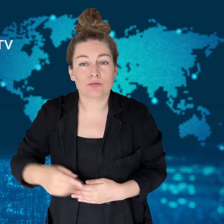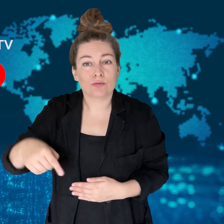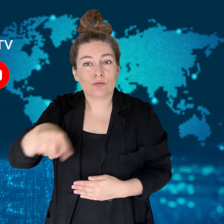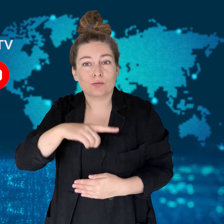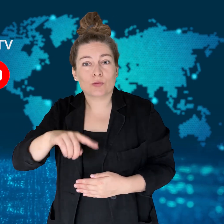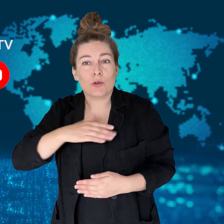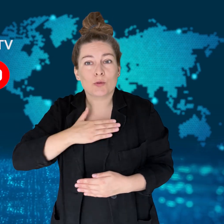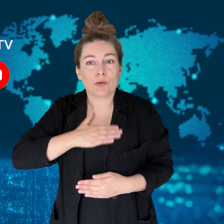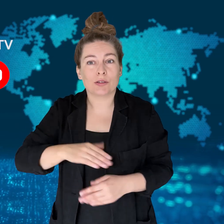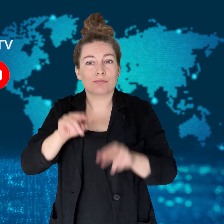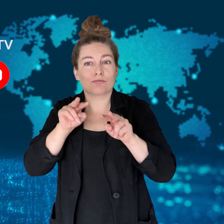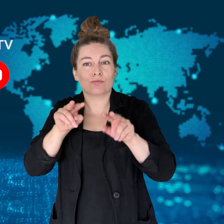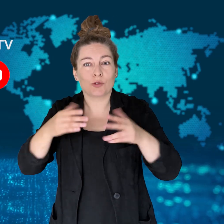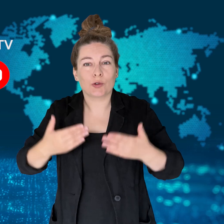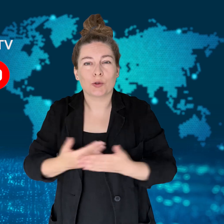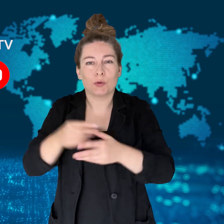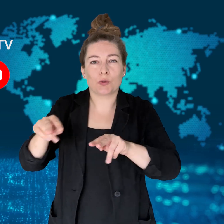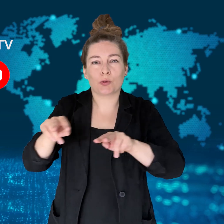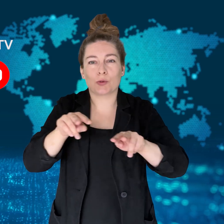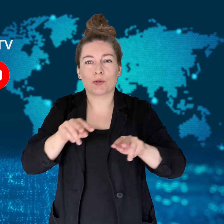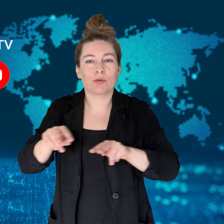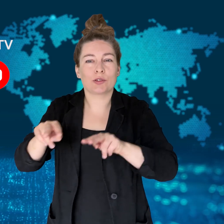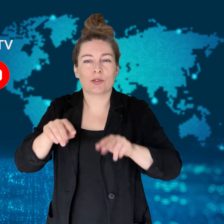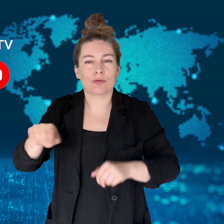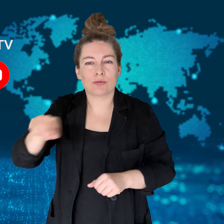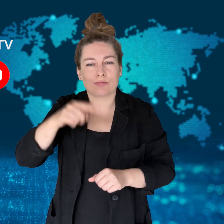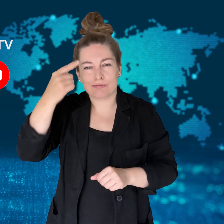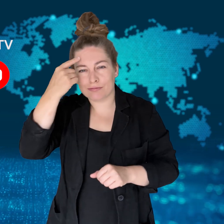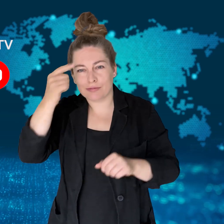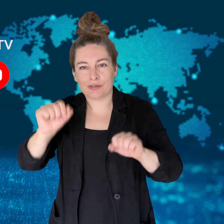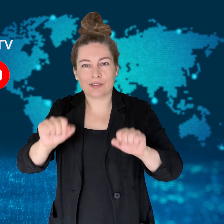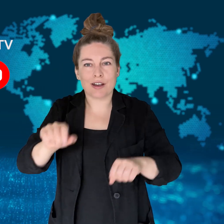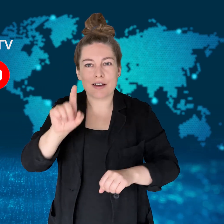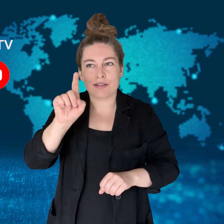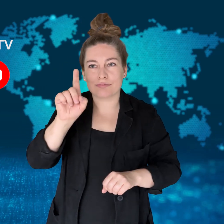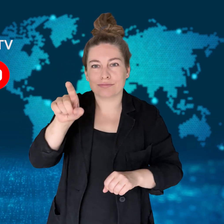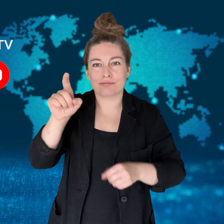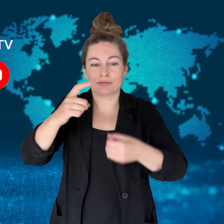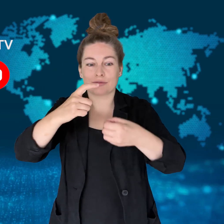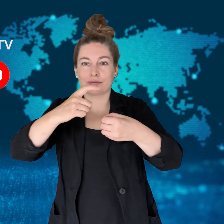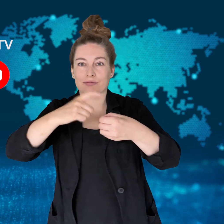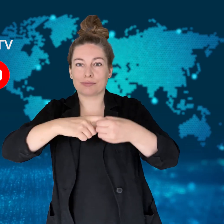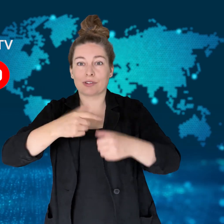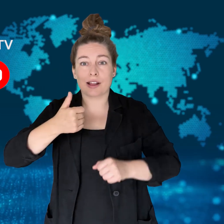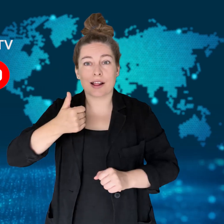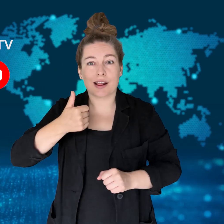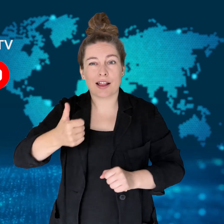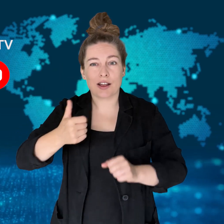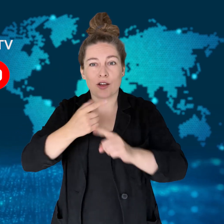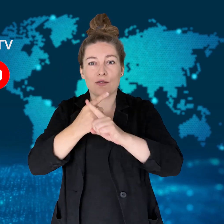Don't forget to subscribe, like, and follow H3 World TV to